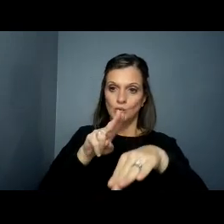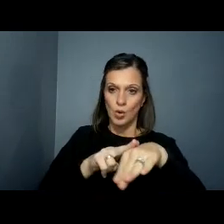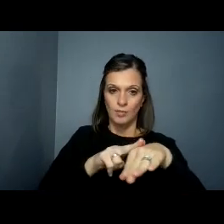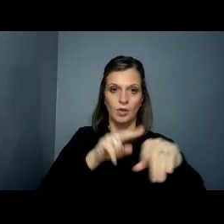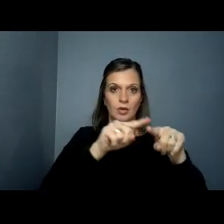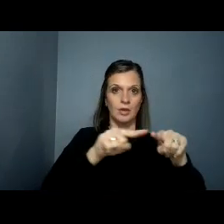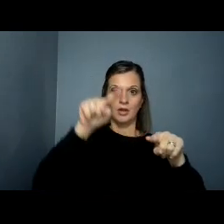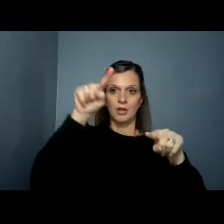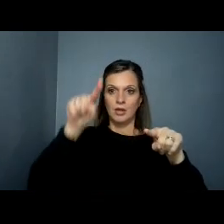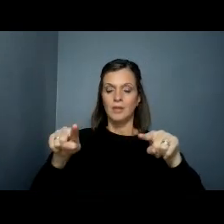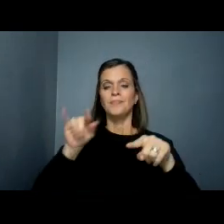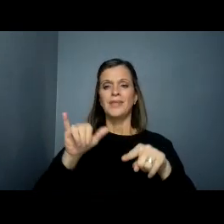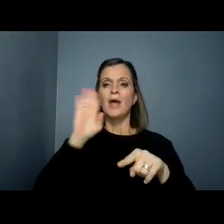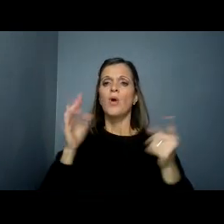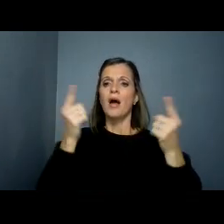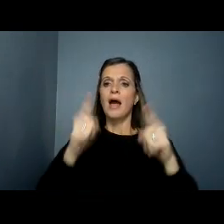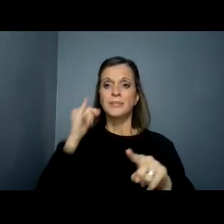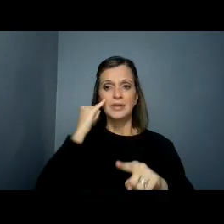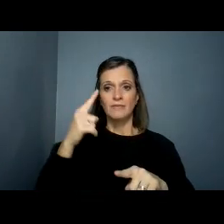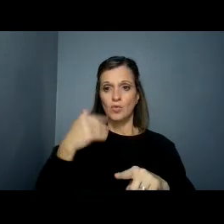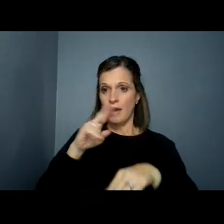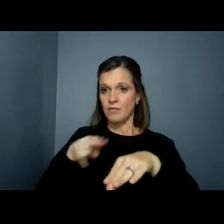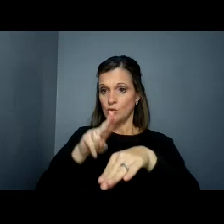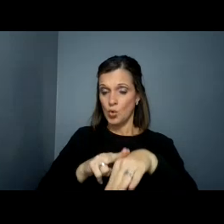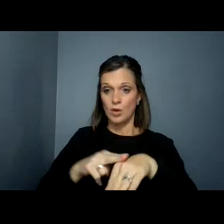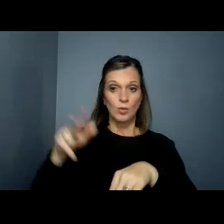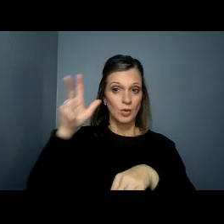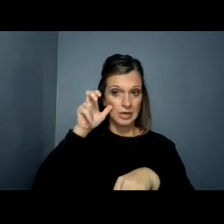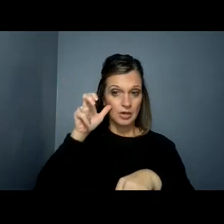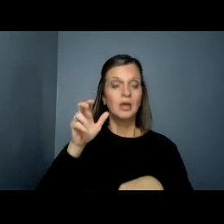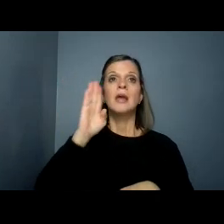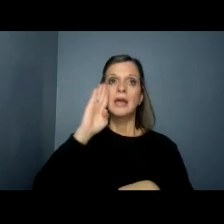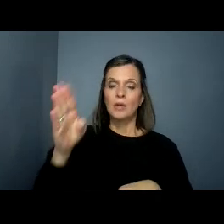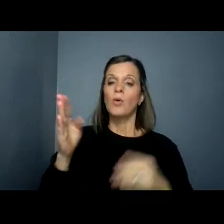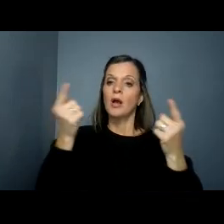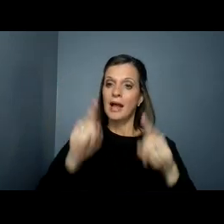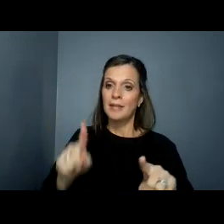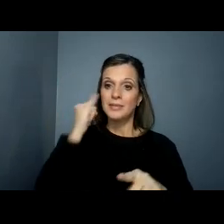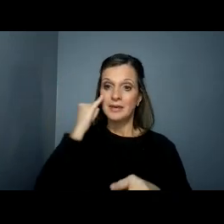hearing and this will happen if you have a sensory neural or inner ear loss.